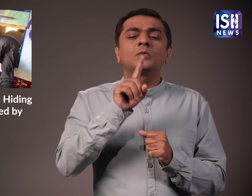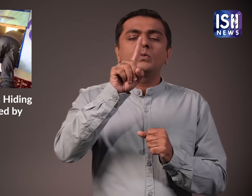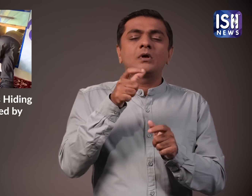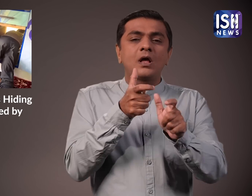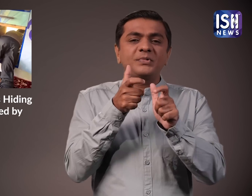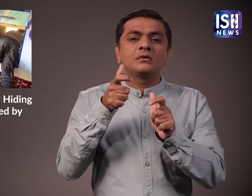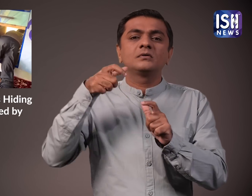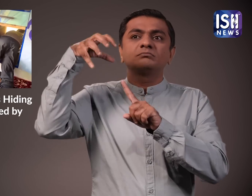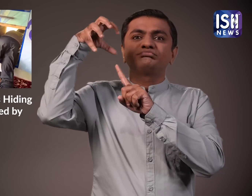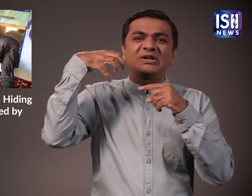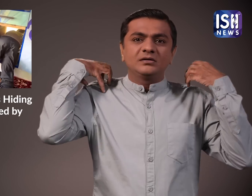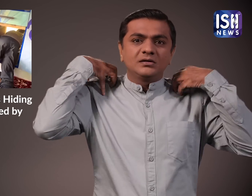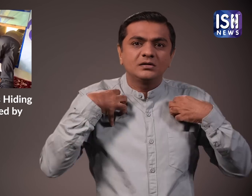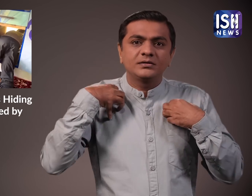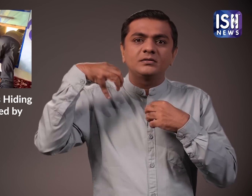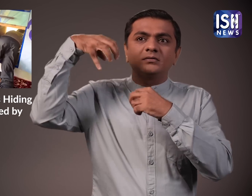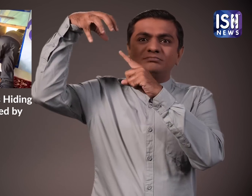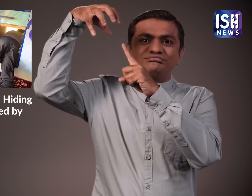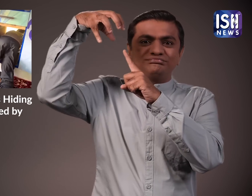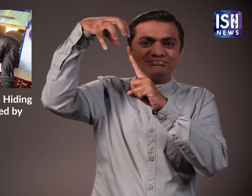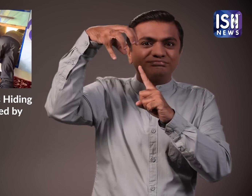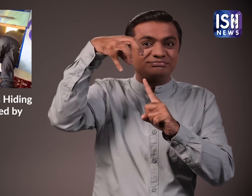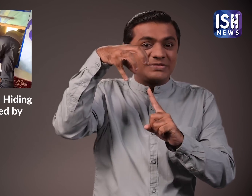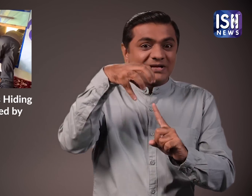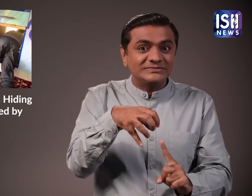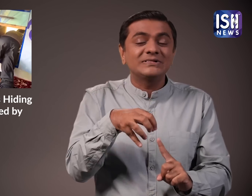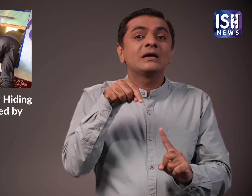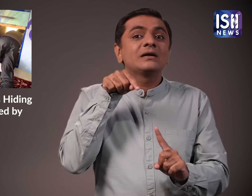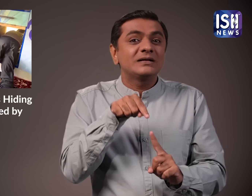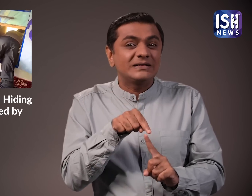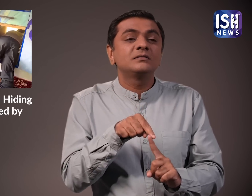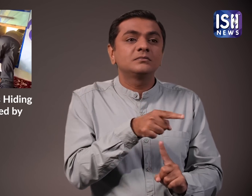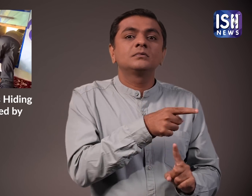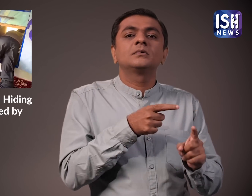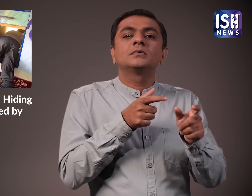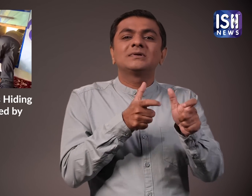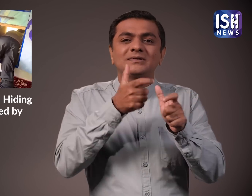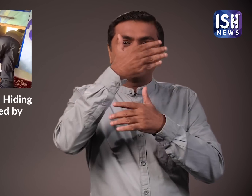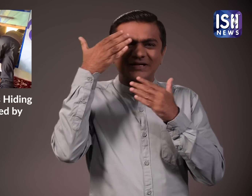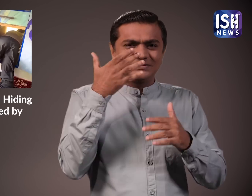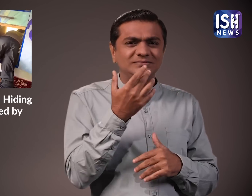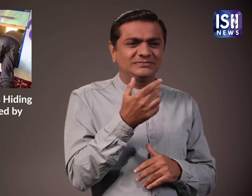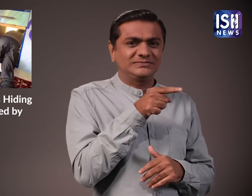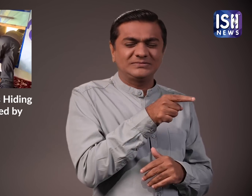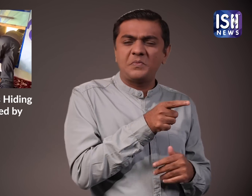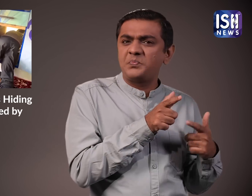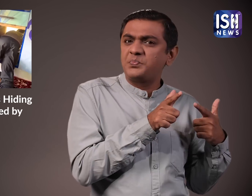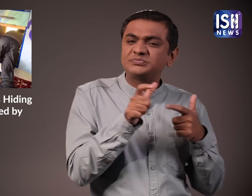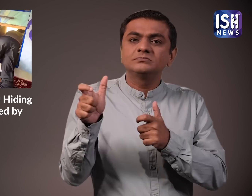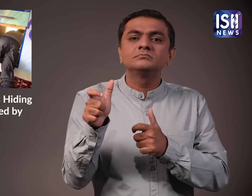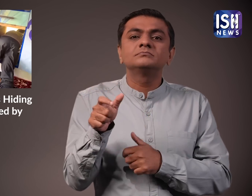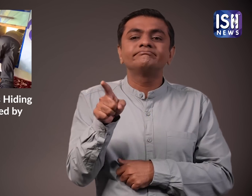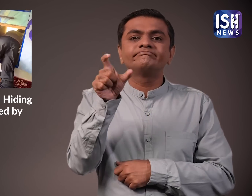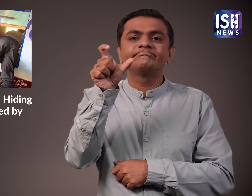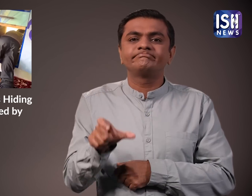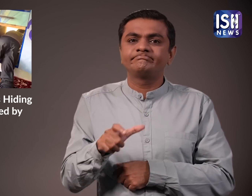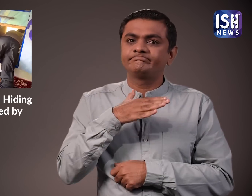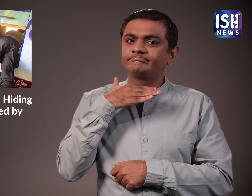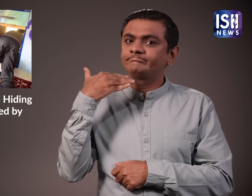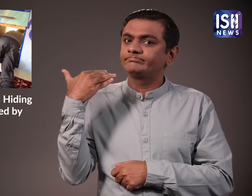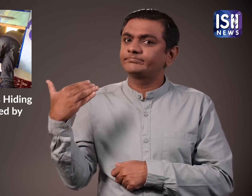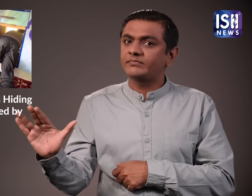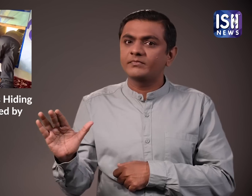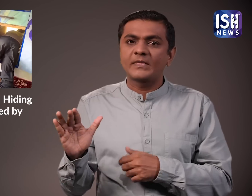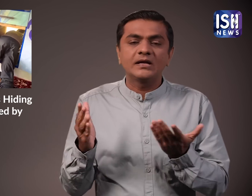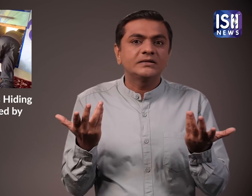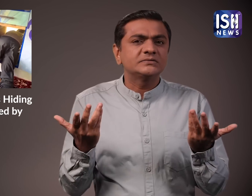One Indian army para-trooper died in the firing.